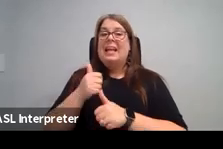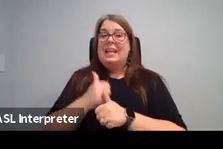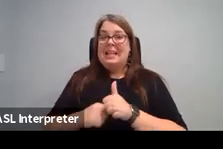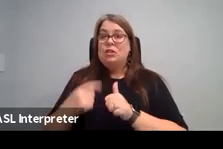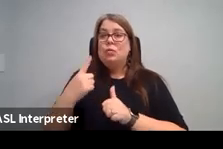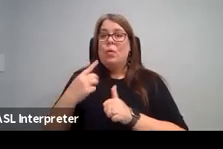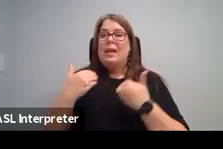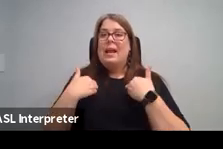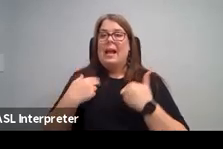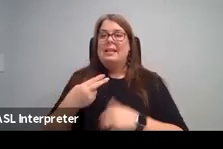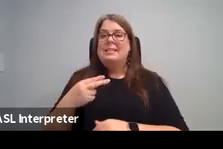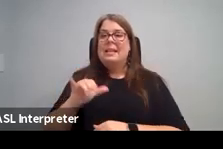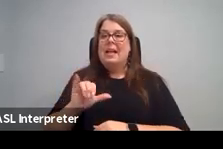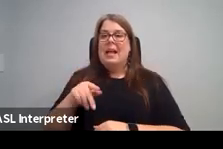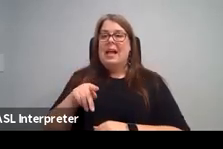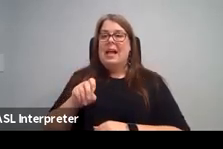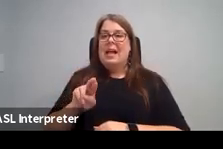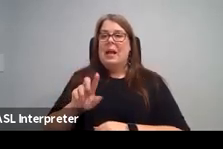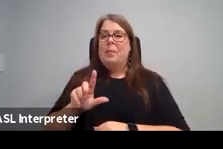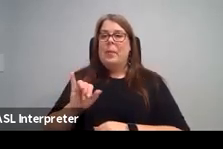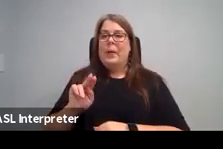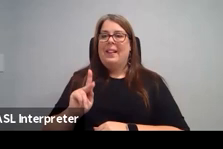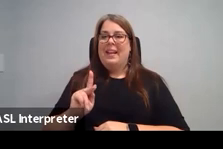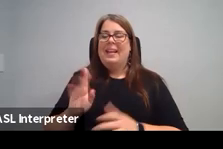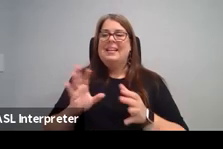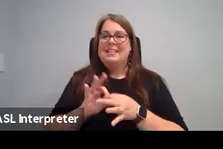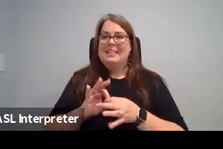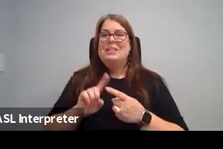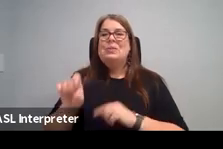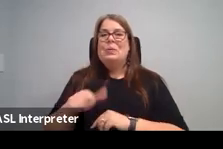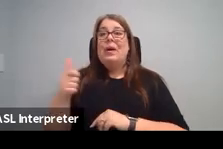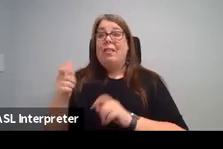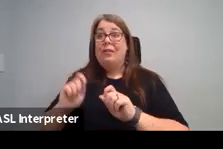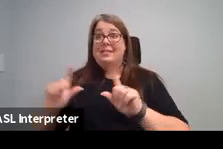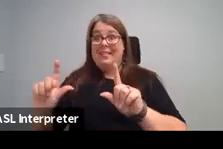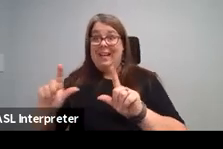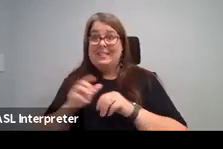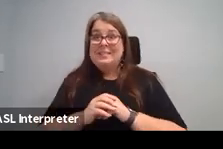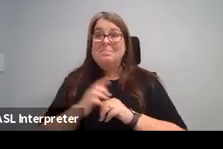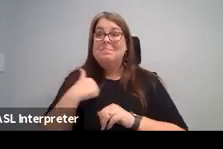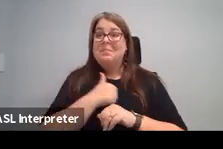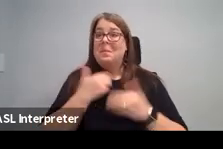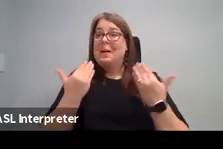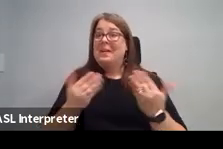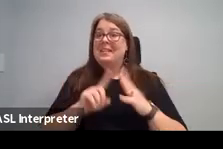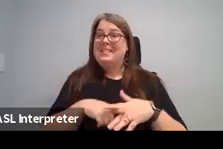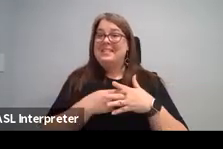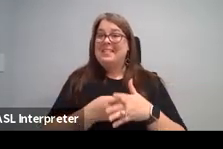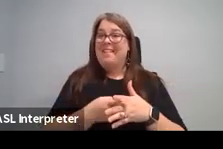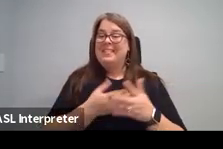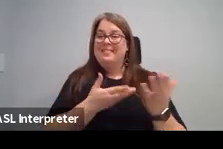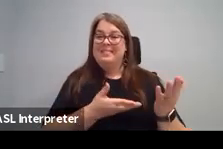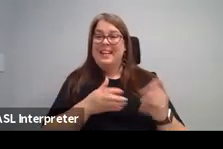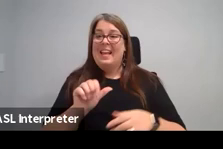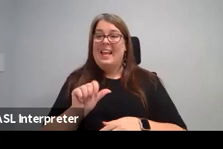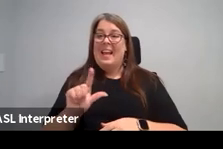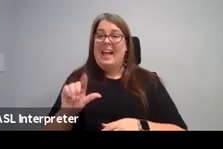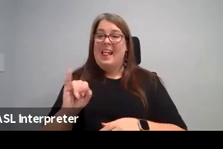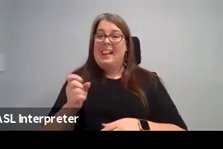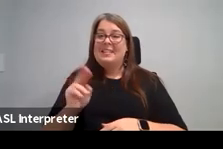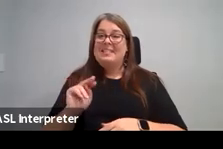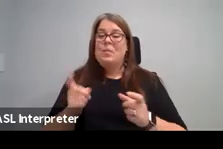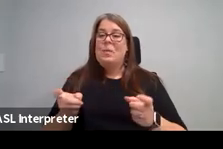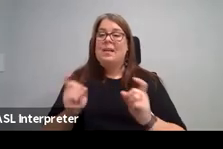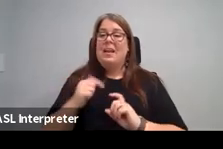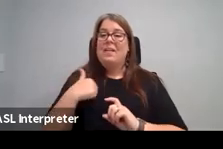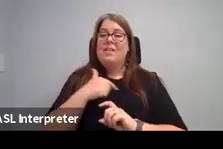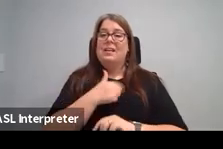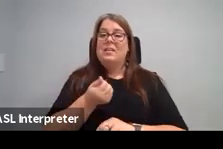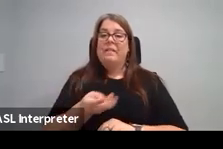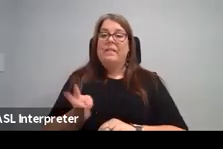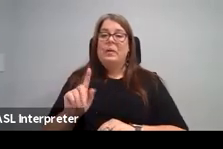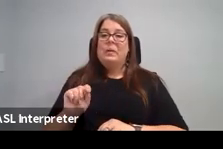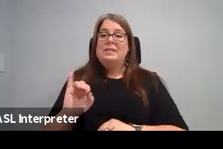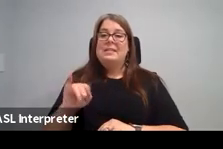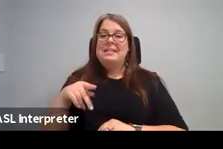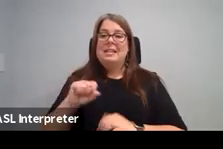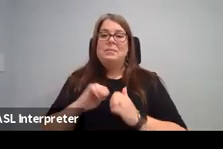Jewyl Alderson Clarke, SDCOE: And that will take us on our distance learning journey today. So we're going to start off and Allison is going to give us a few tips on as you enter your classroom and where you might get started. Allison.